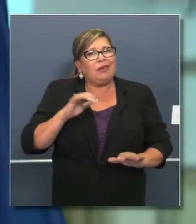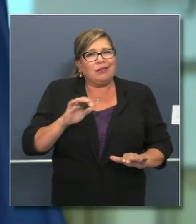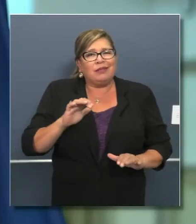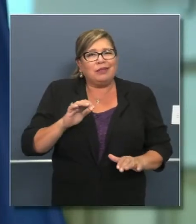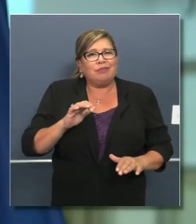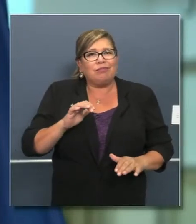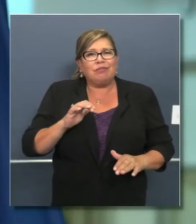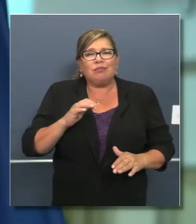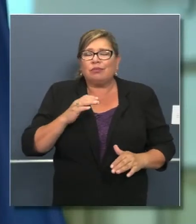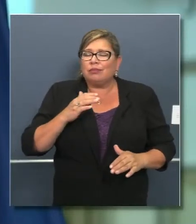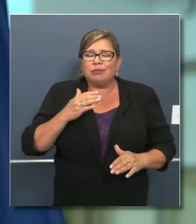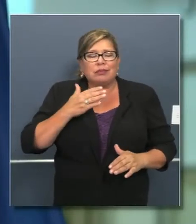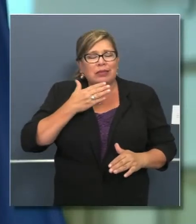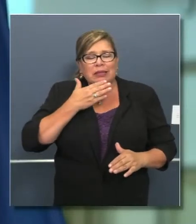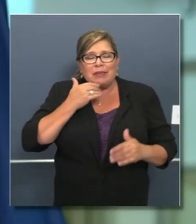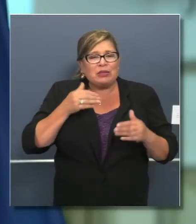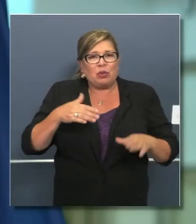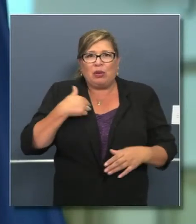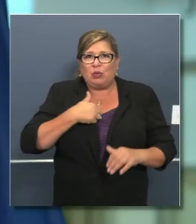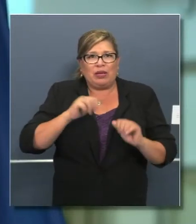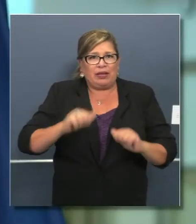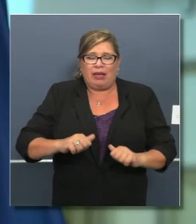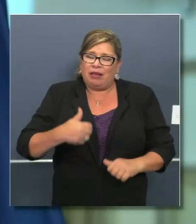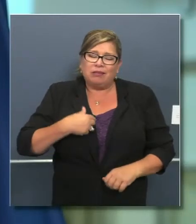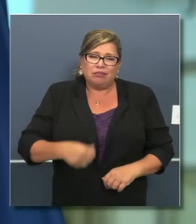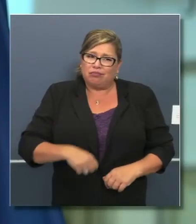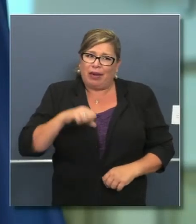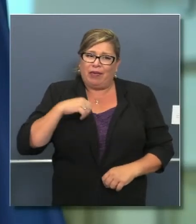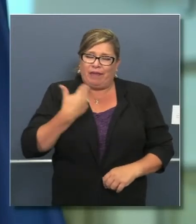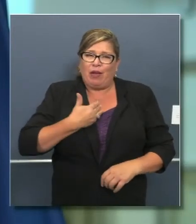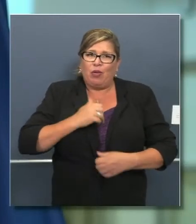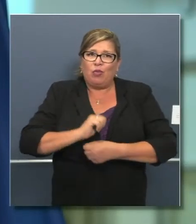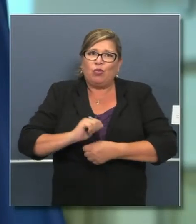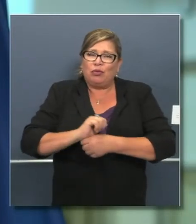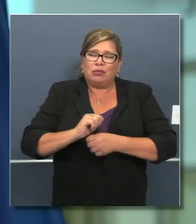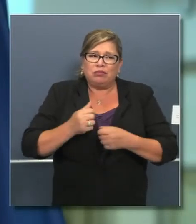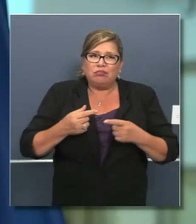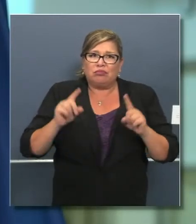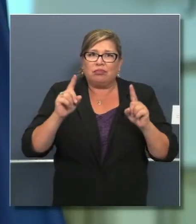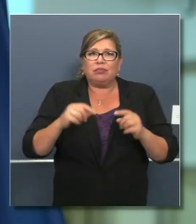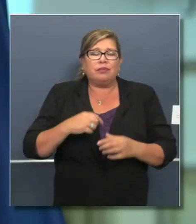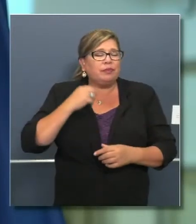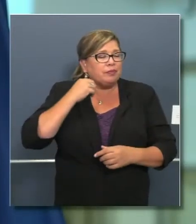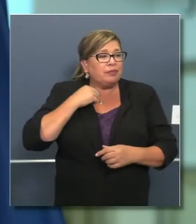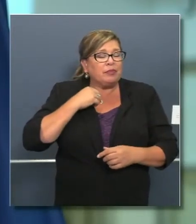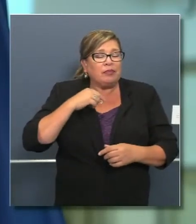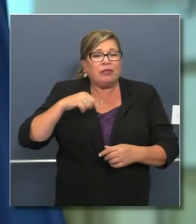best way we could and I'm very proud of that and we're not timid I mean this is a mandate